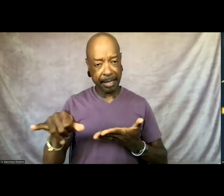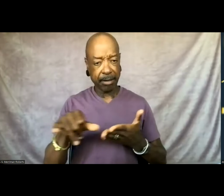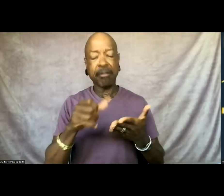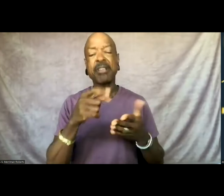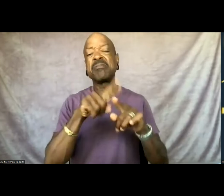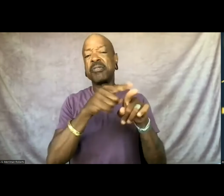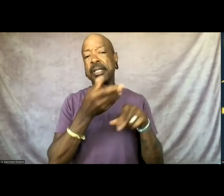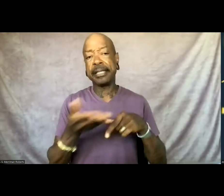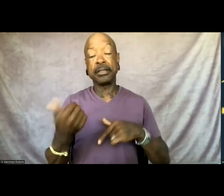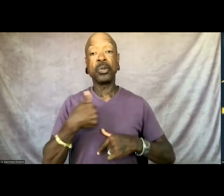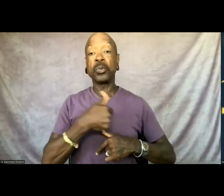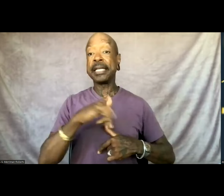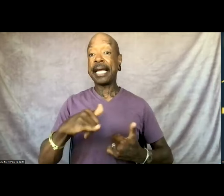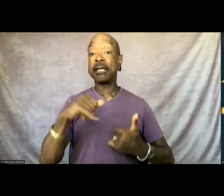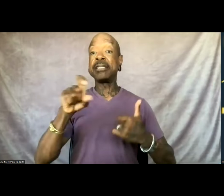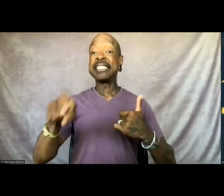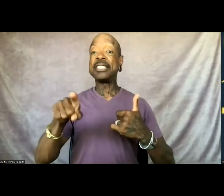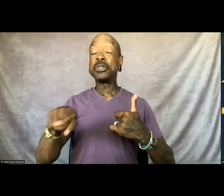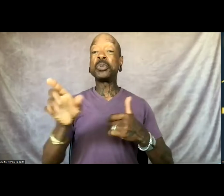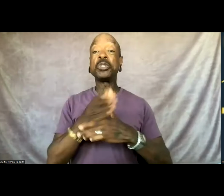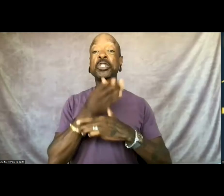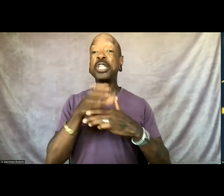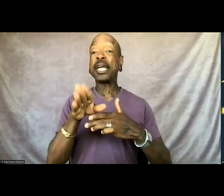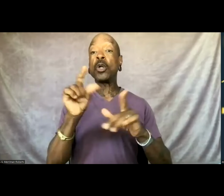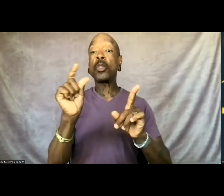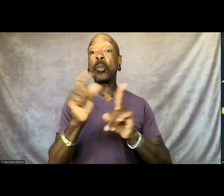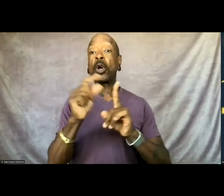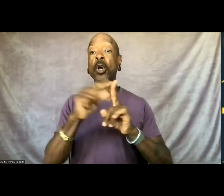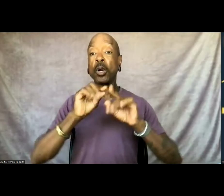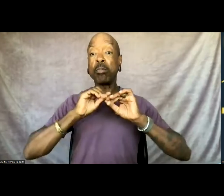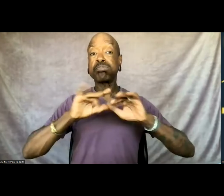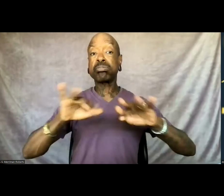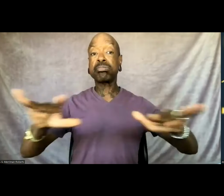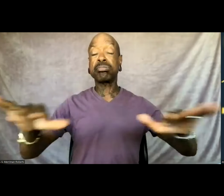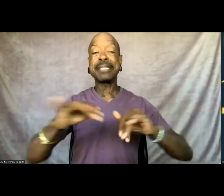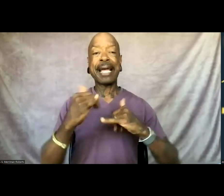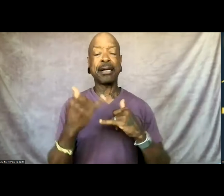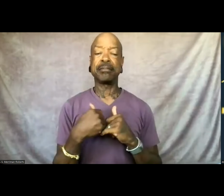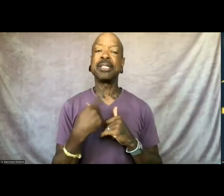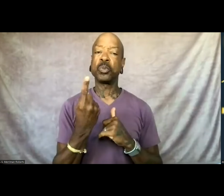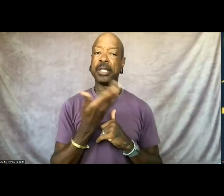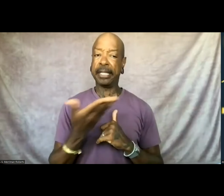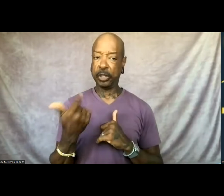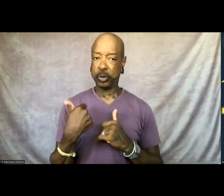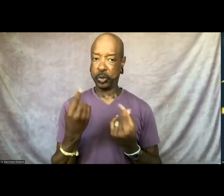these programs, that we deal with the income limits on Medi